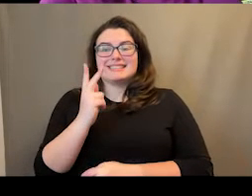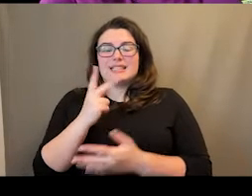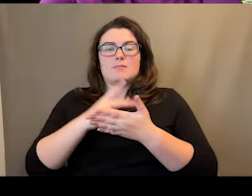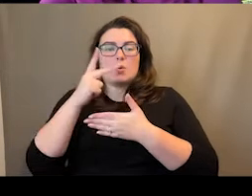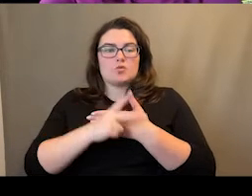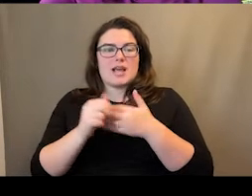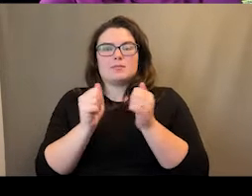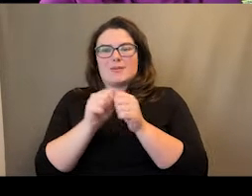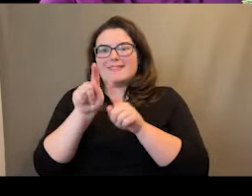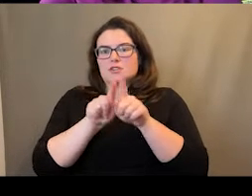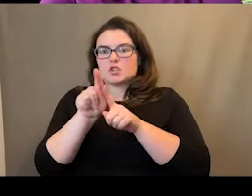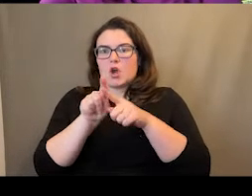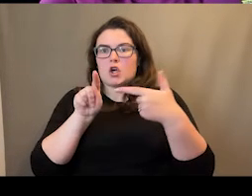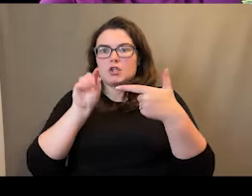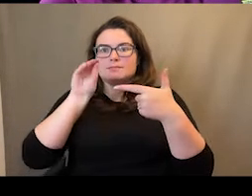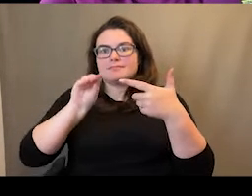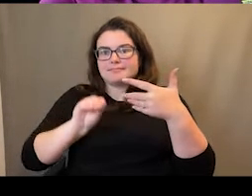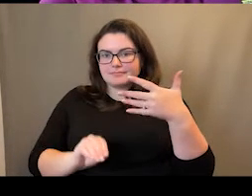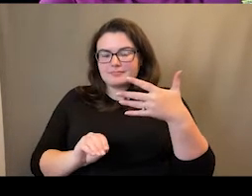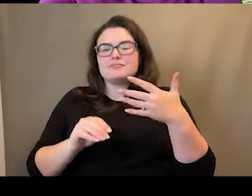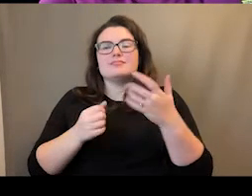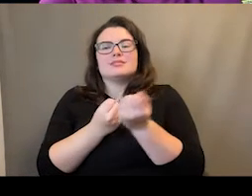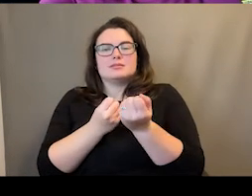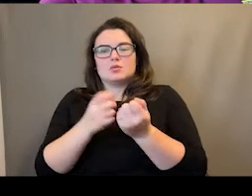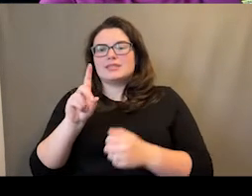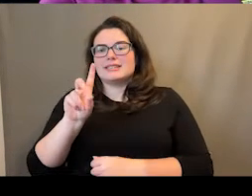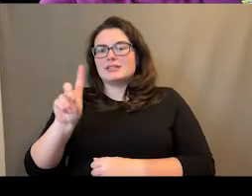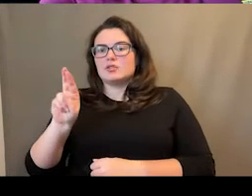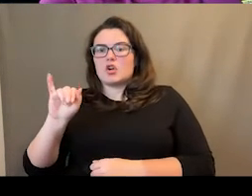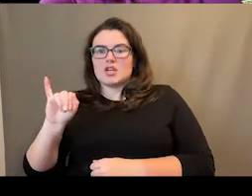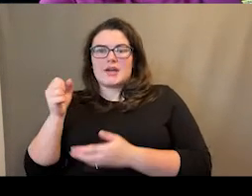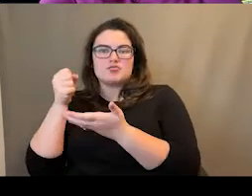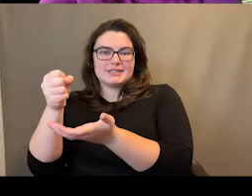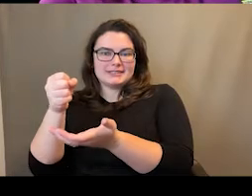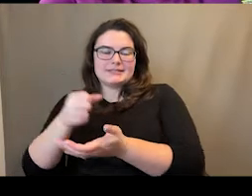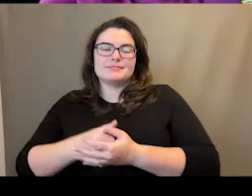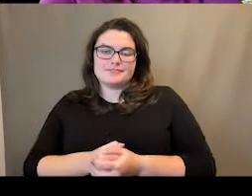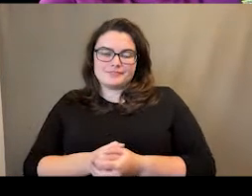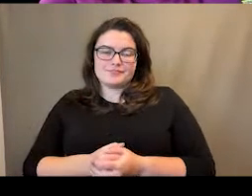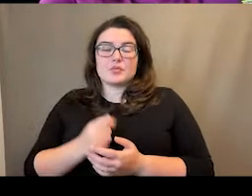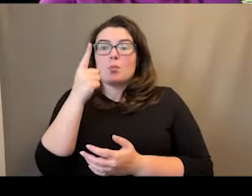the Asterix support DDRI grants. One of the things that I do want to